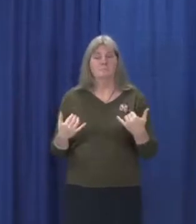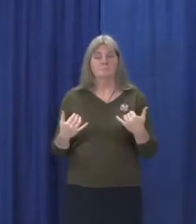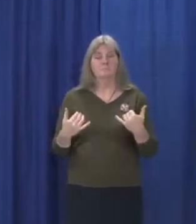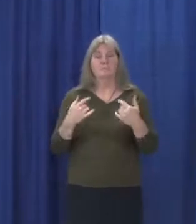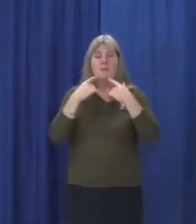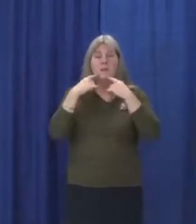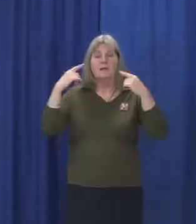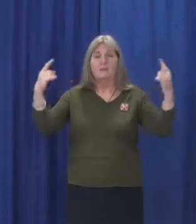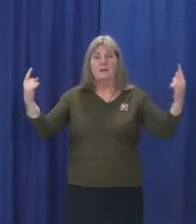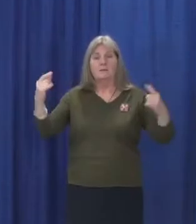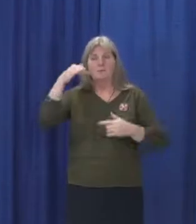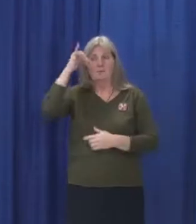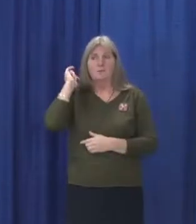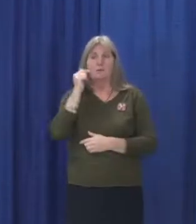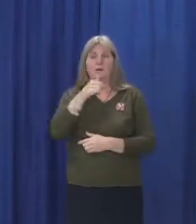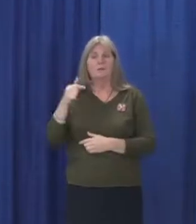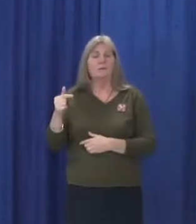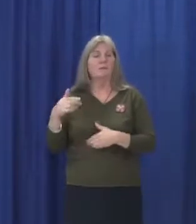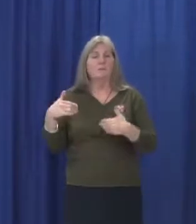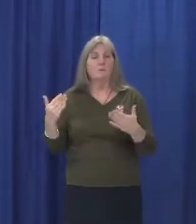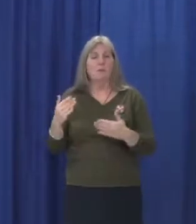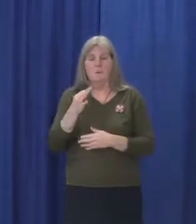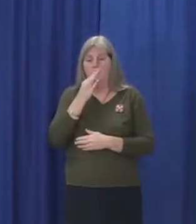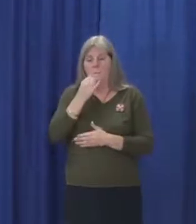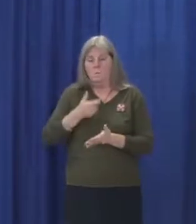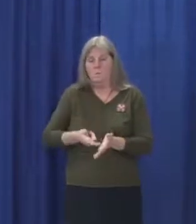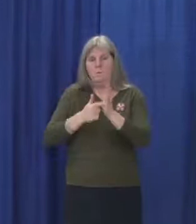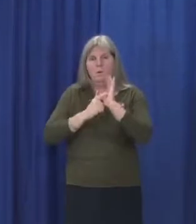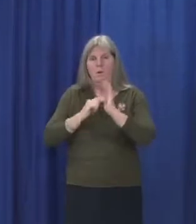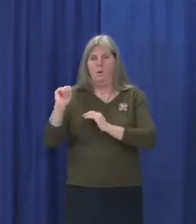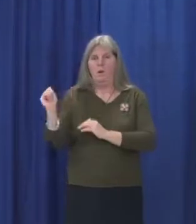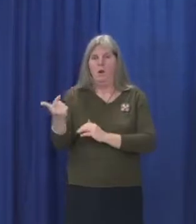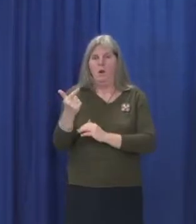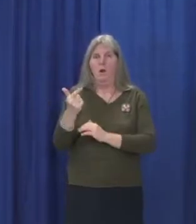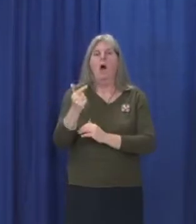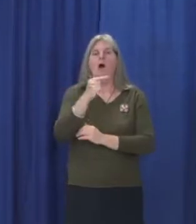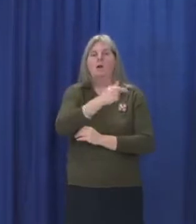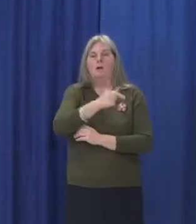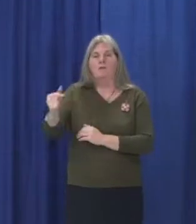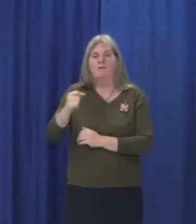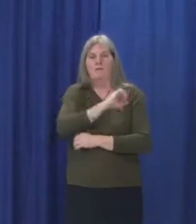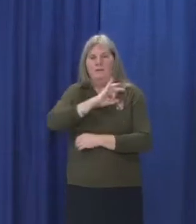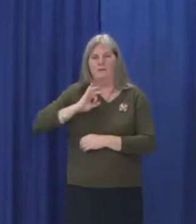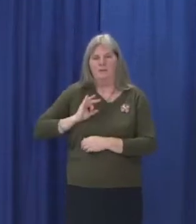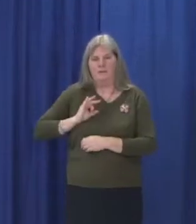I'm announcing the Government of Yukon will soon require all government employees and all